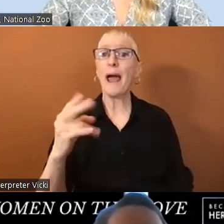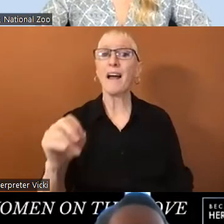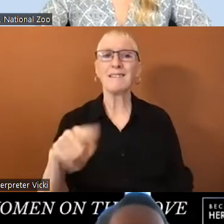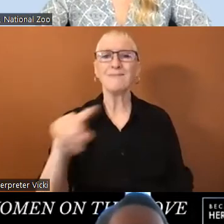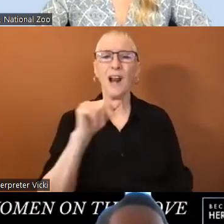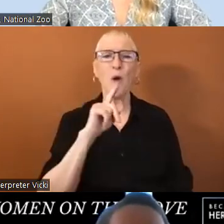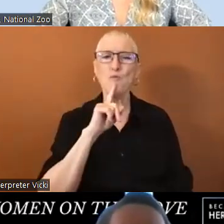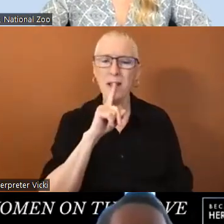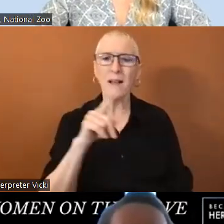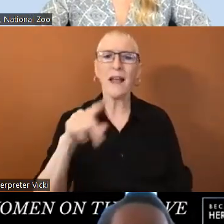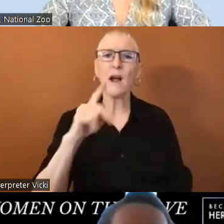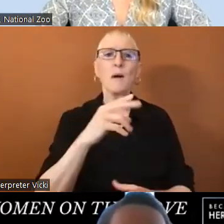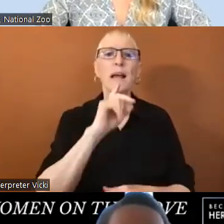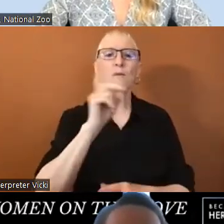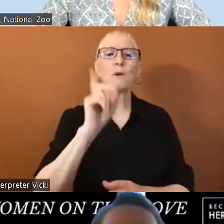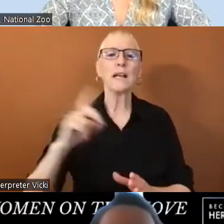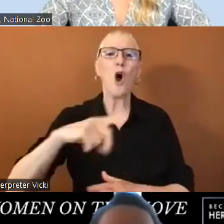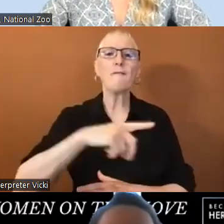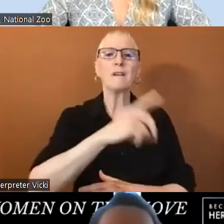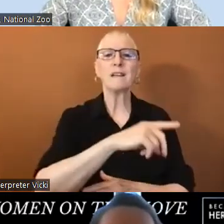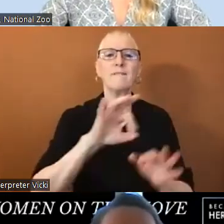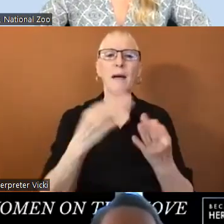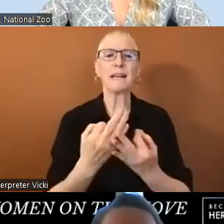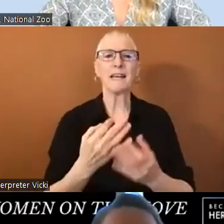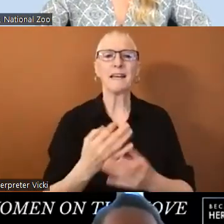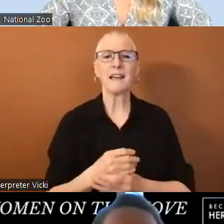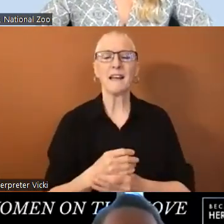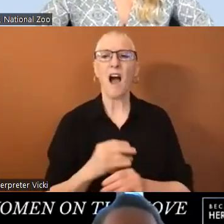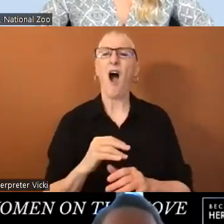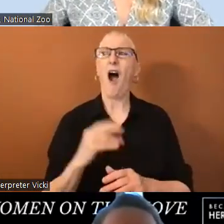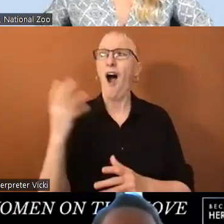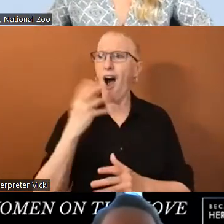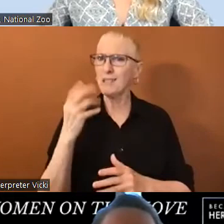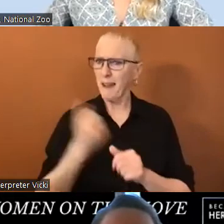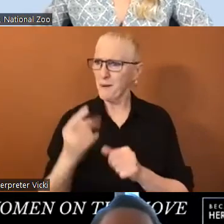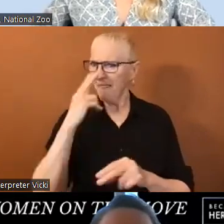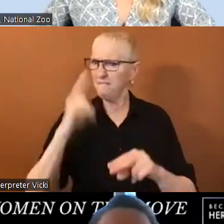but part of the dolphin family. >>Shelby: That's awesome. Everybody has a fun fact to tell people now